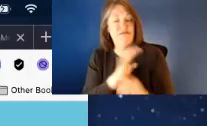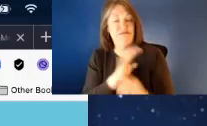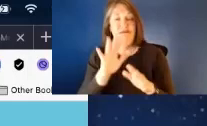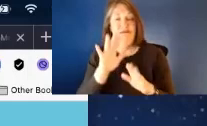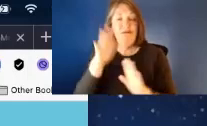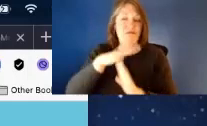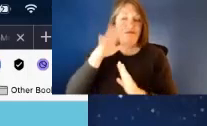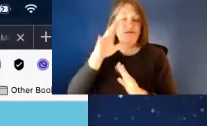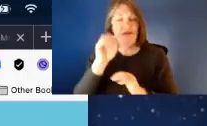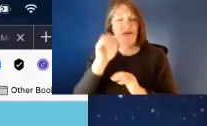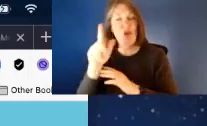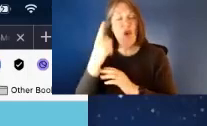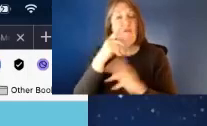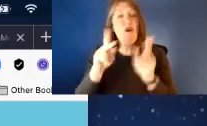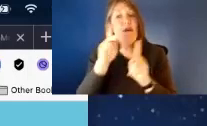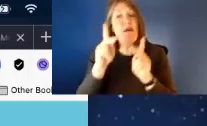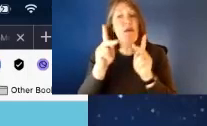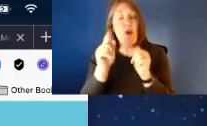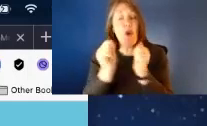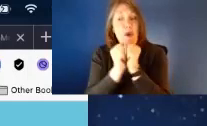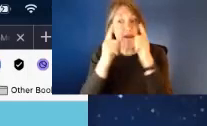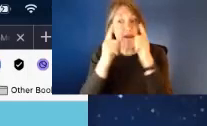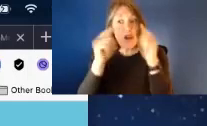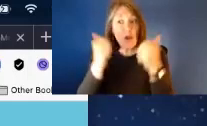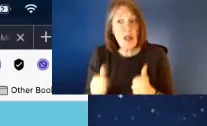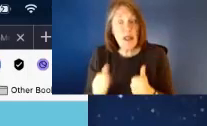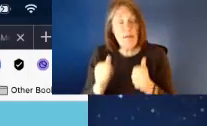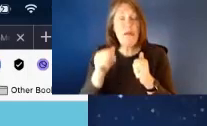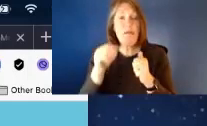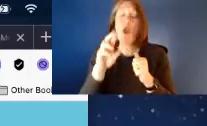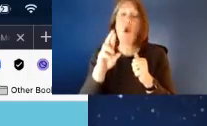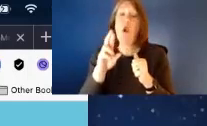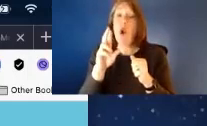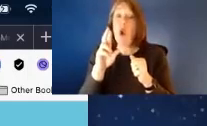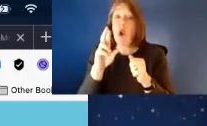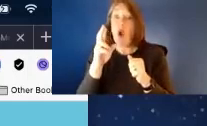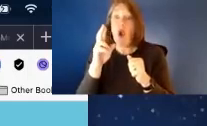06:43:39 impairment to be able to explore and understand your research.